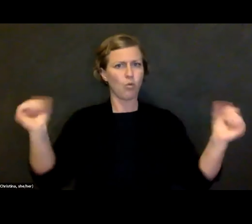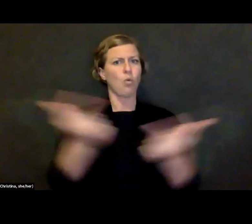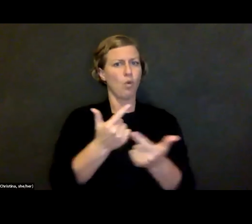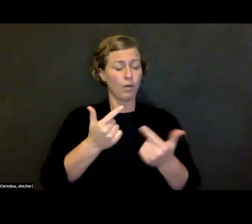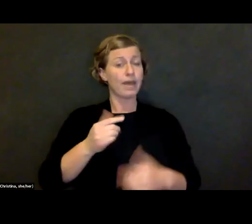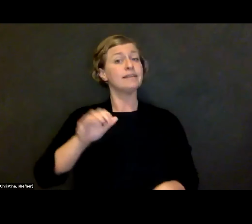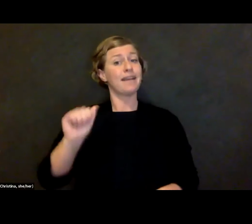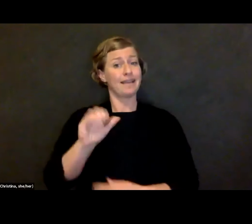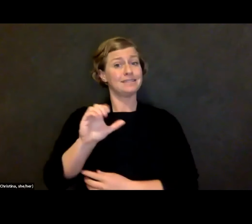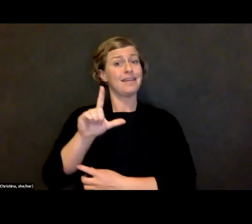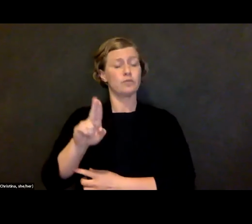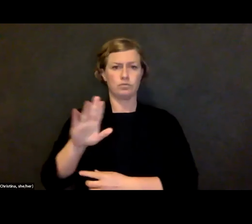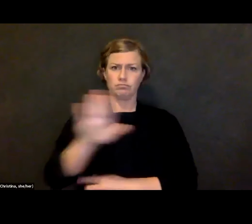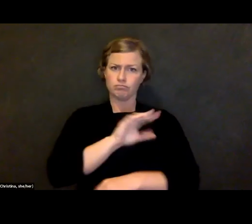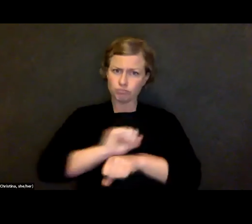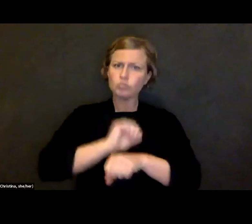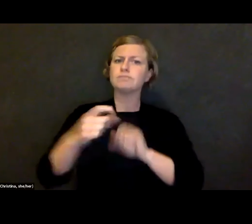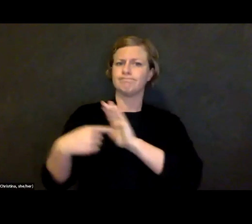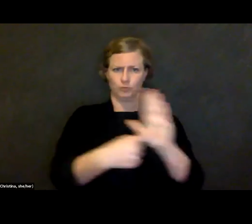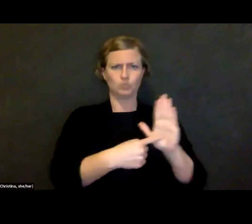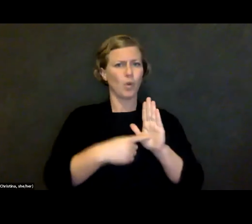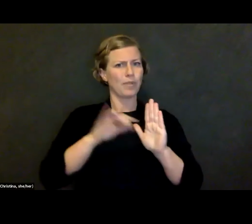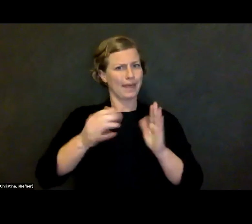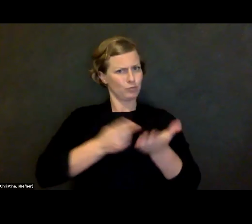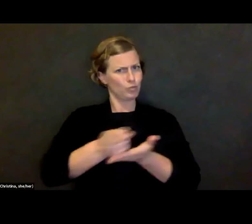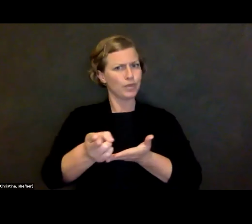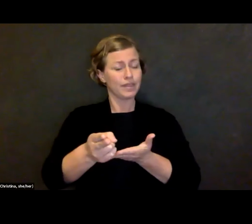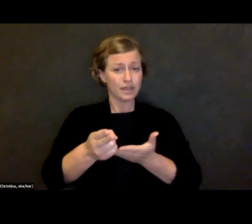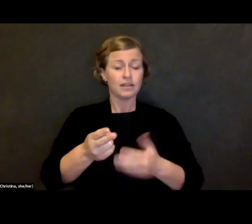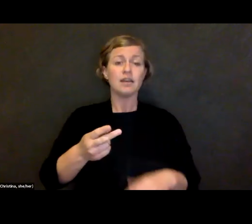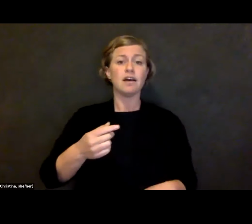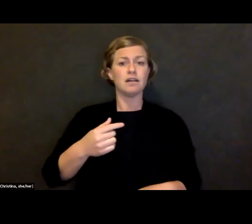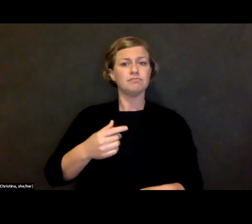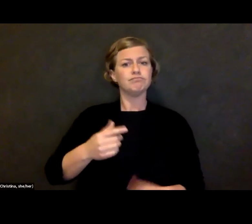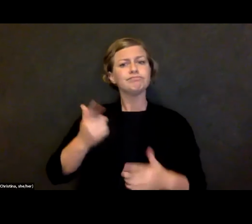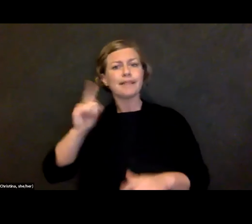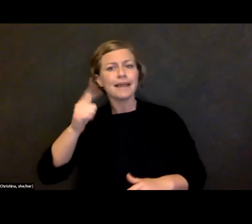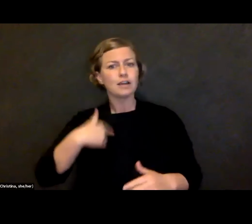advocacy for universal representation for immigrants caught in the system really reflects that